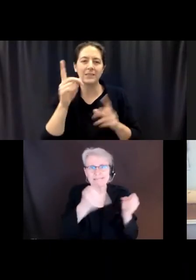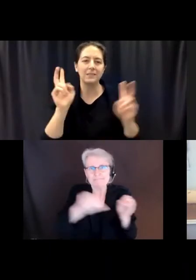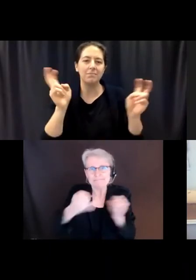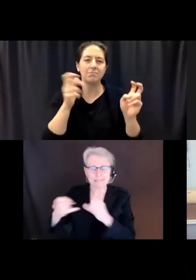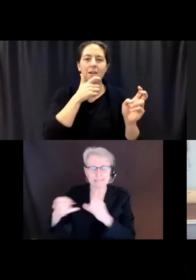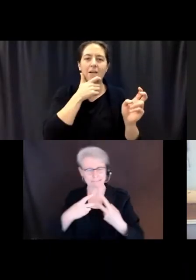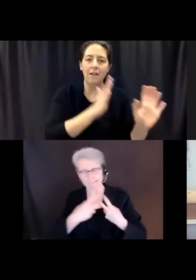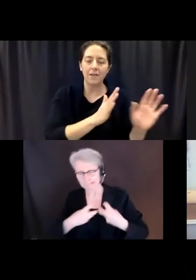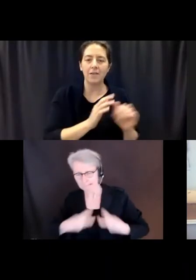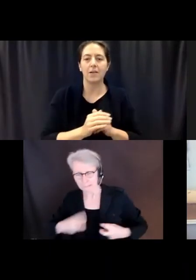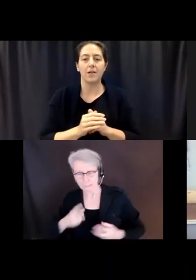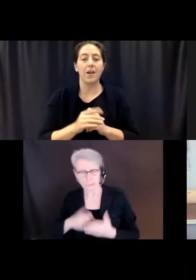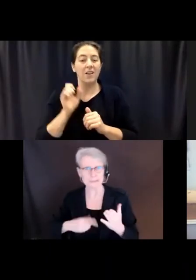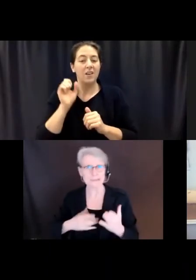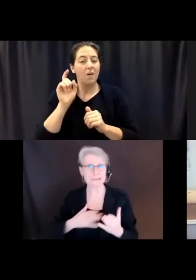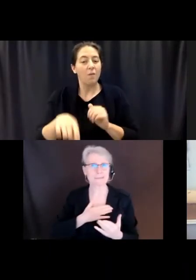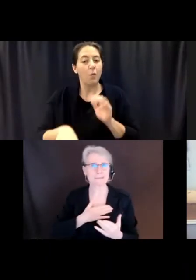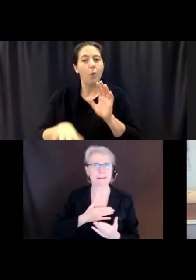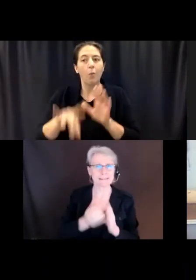PROJECTS YOU ARE WORKING ON RIGHT NOW?